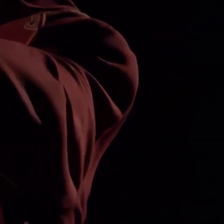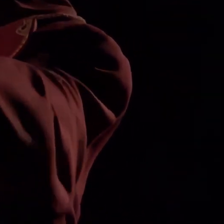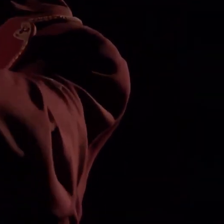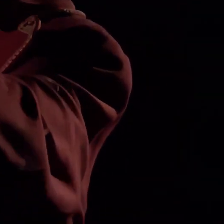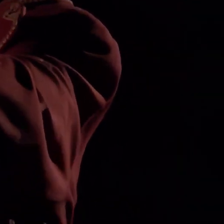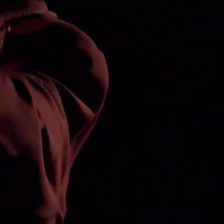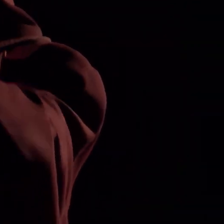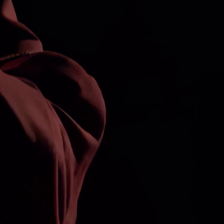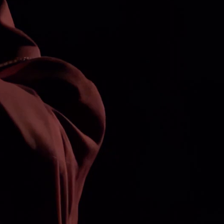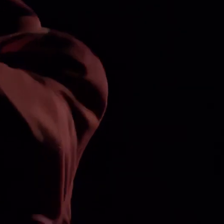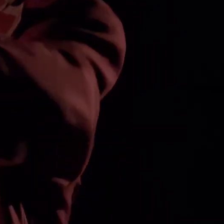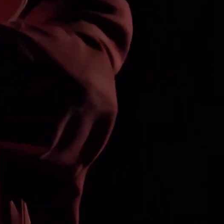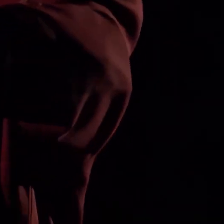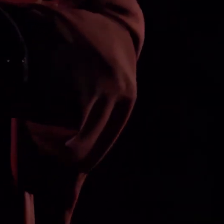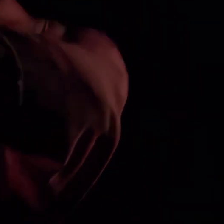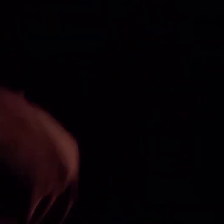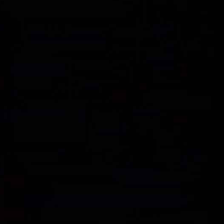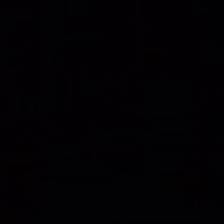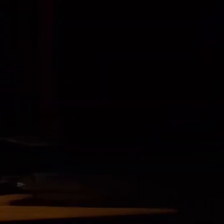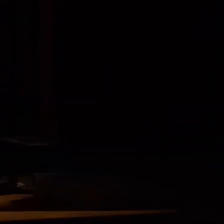(insects chirping) (stomps)